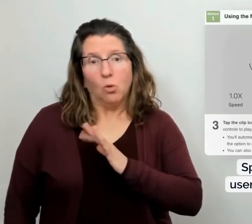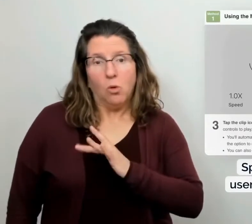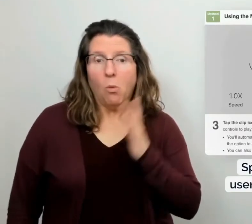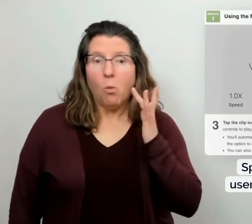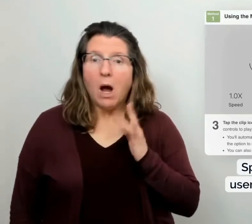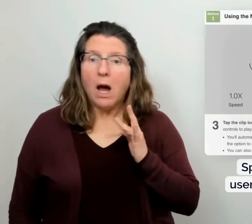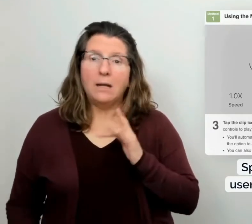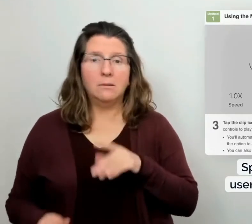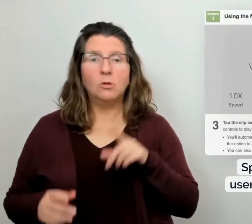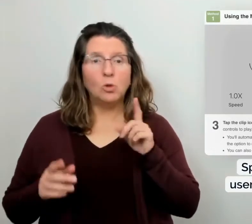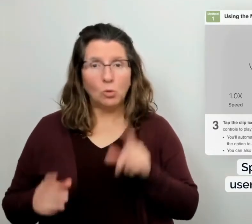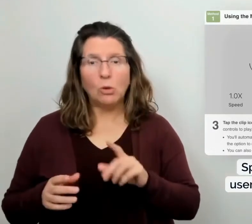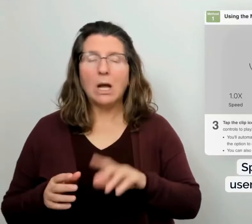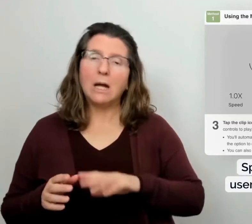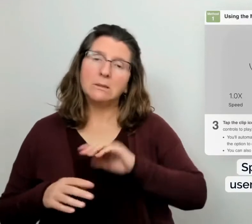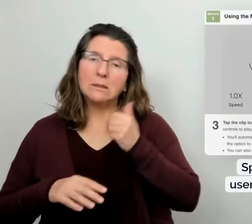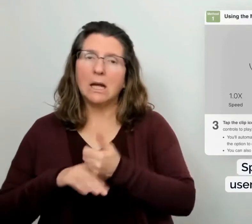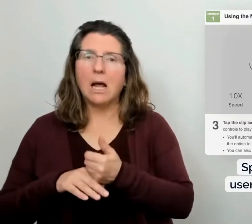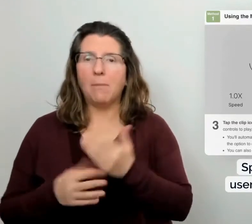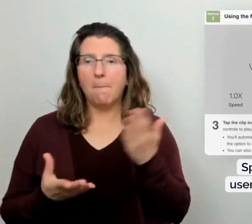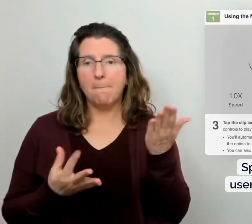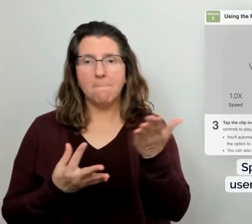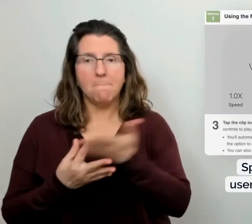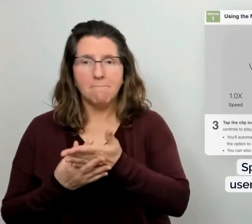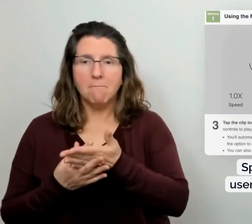Audiobooks have the advantage of special playback units.